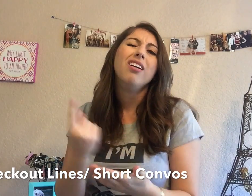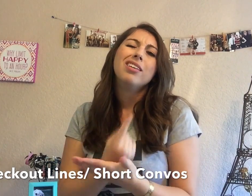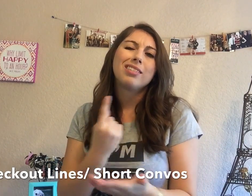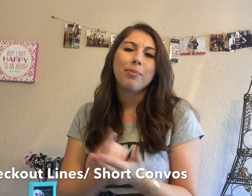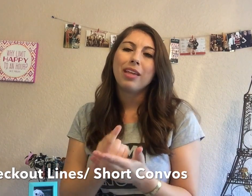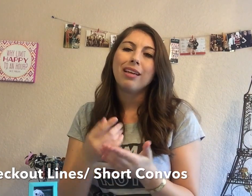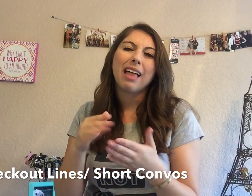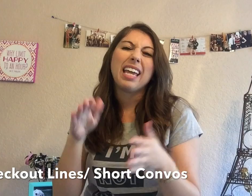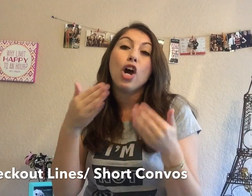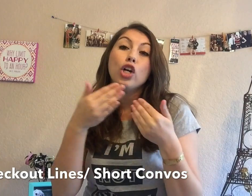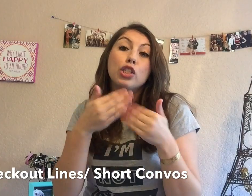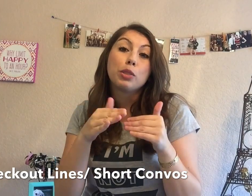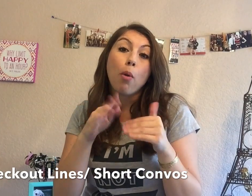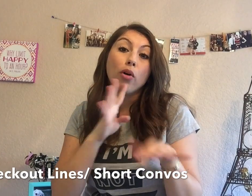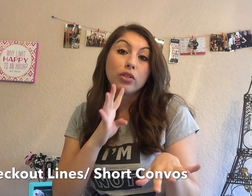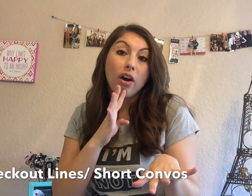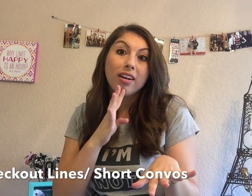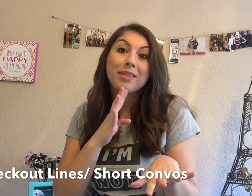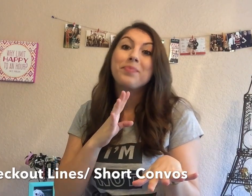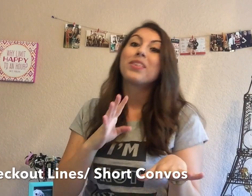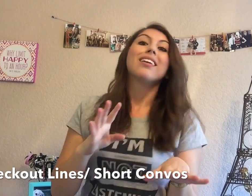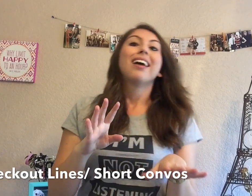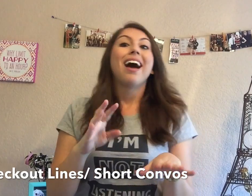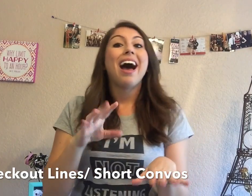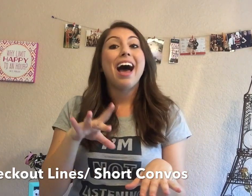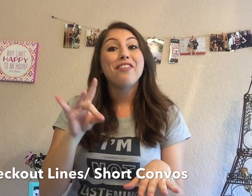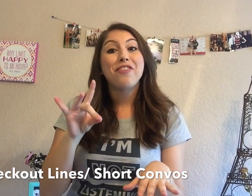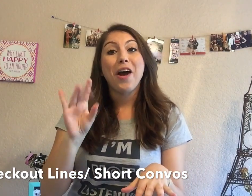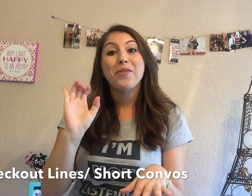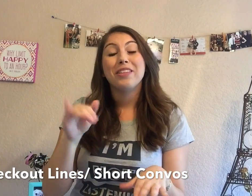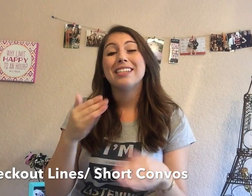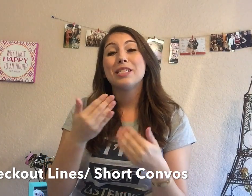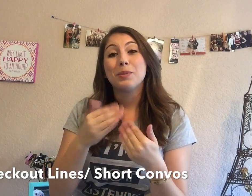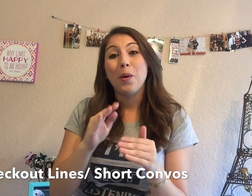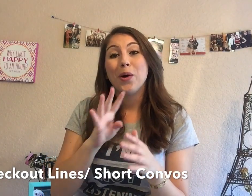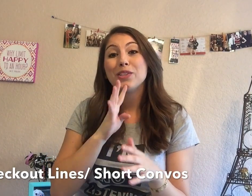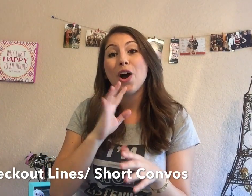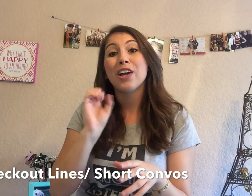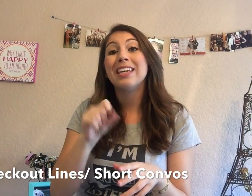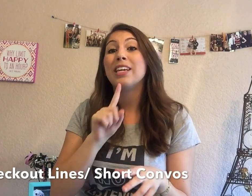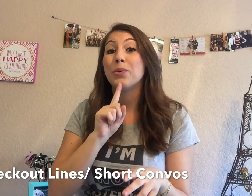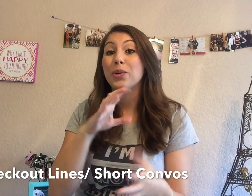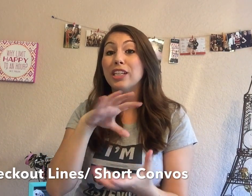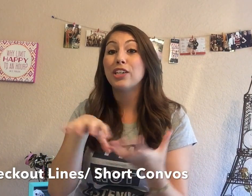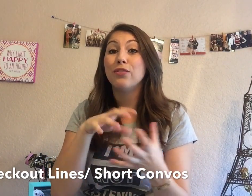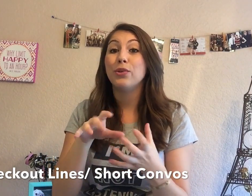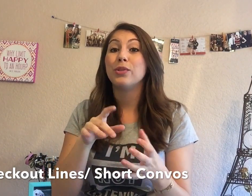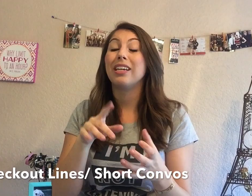something like small talk. I have found that small talk can get really confusing